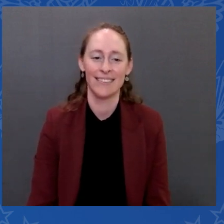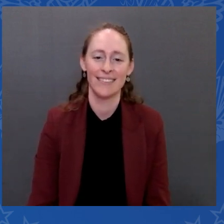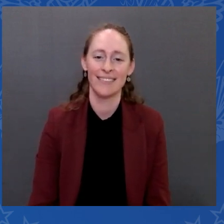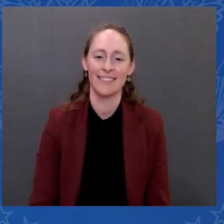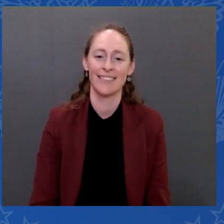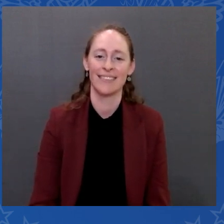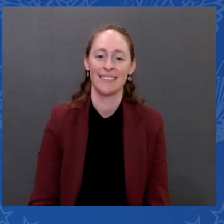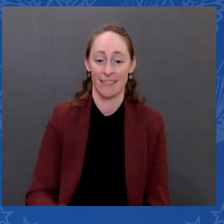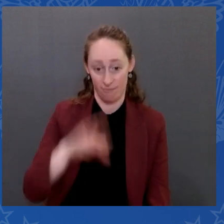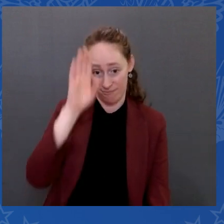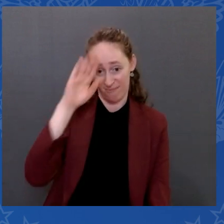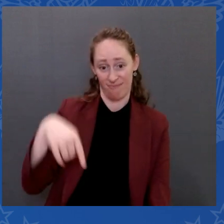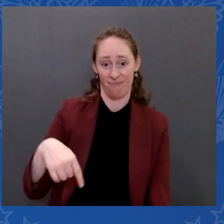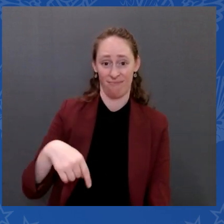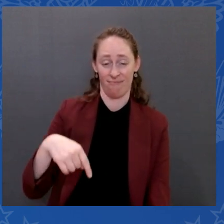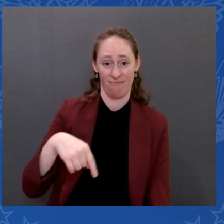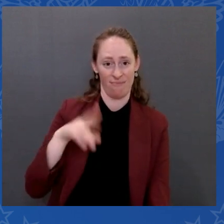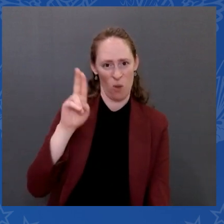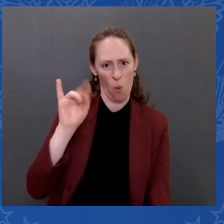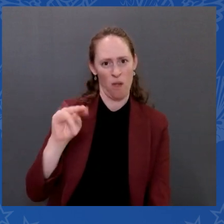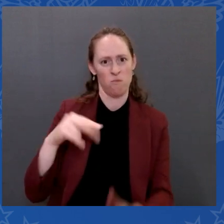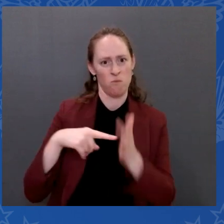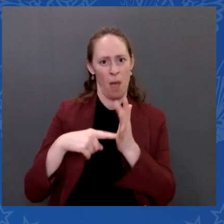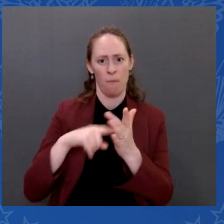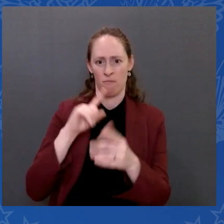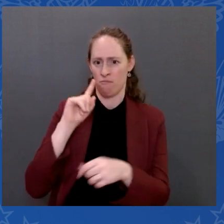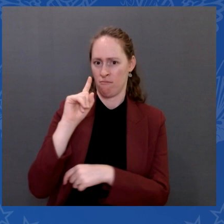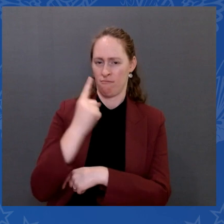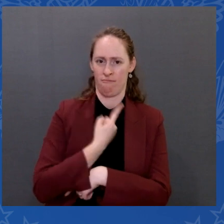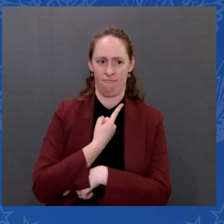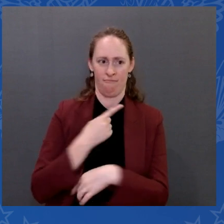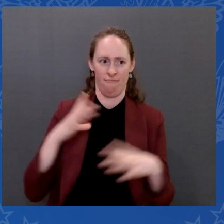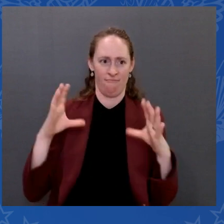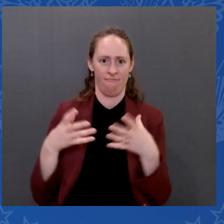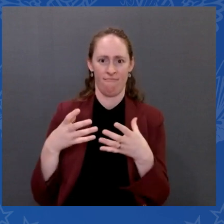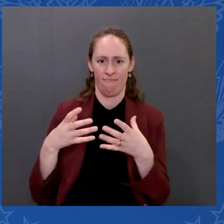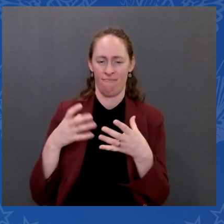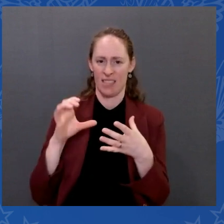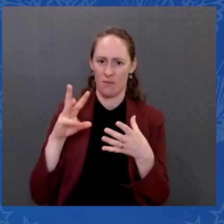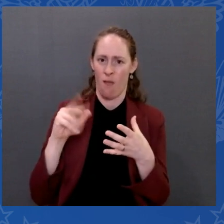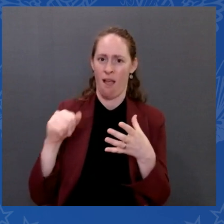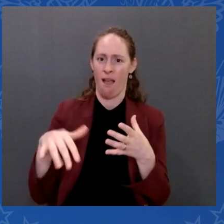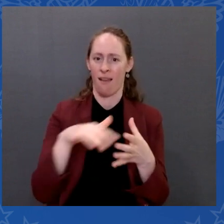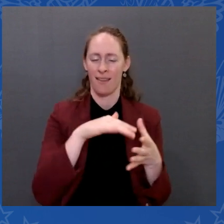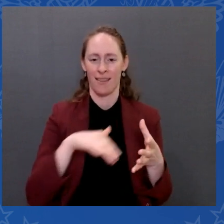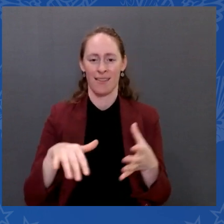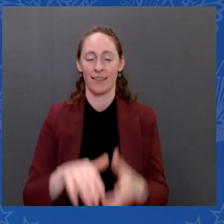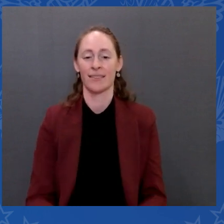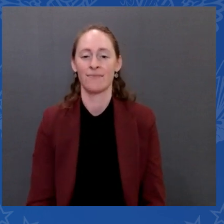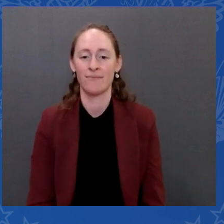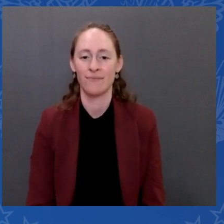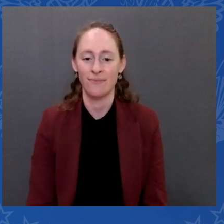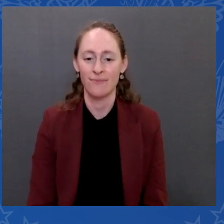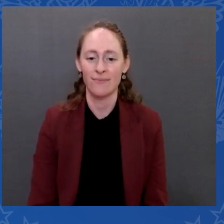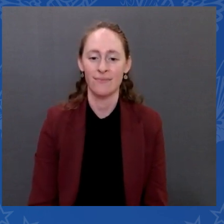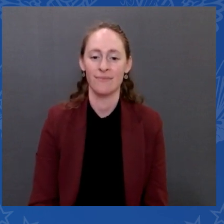at a final assembly semiconductor factory in the United States, and we have been strong supporters of the CHIPS Act.